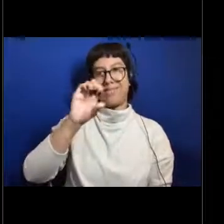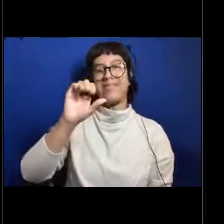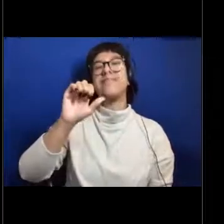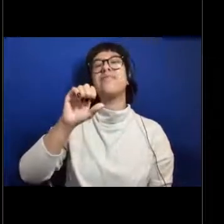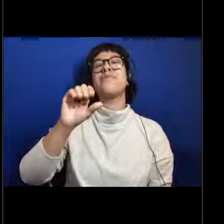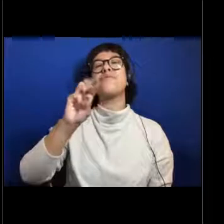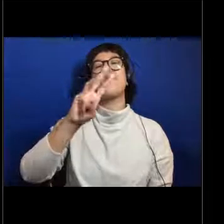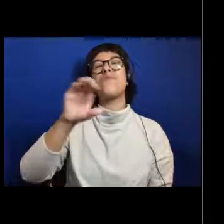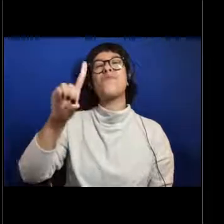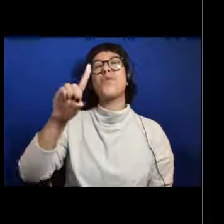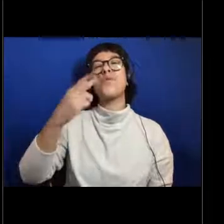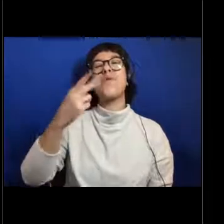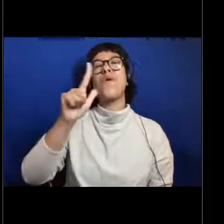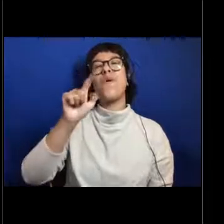or follow us on Facebook.